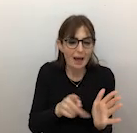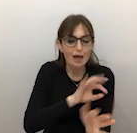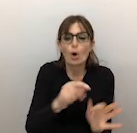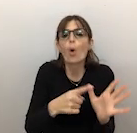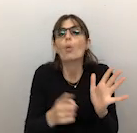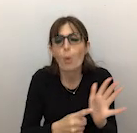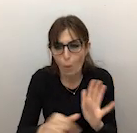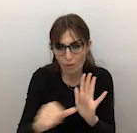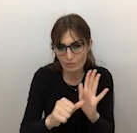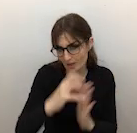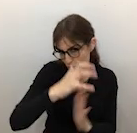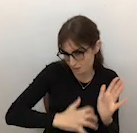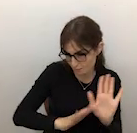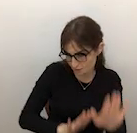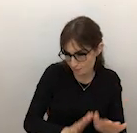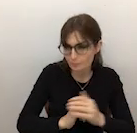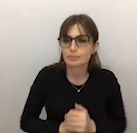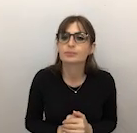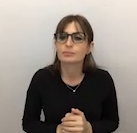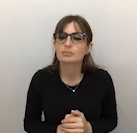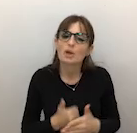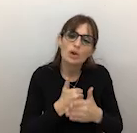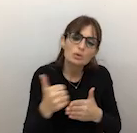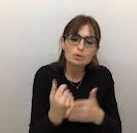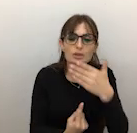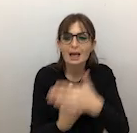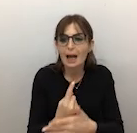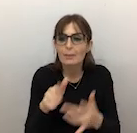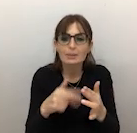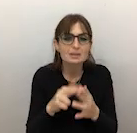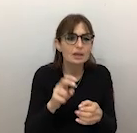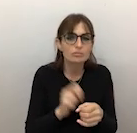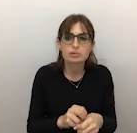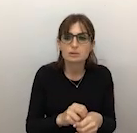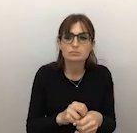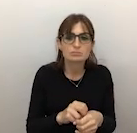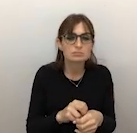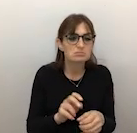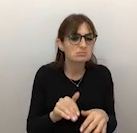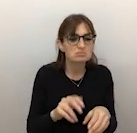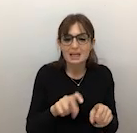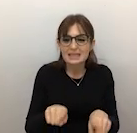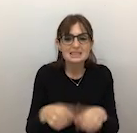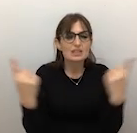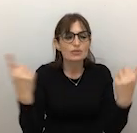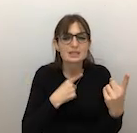and not all, of the financial statements. This typically occurs when there has been a departure from an accounting standard